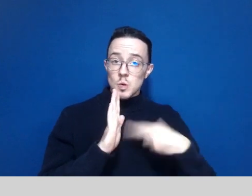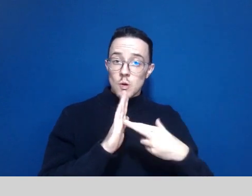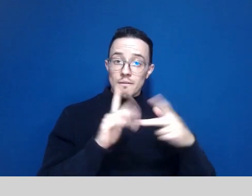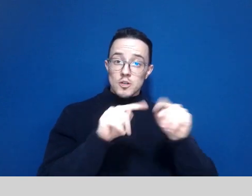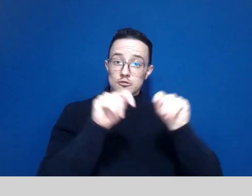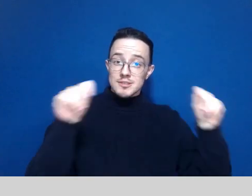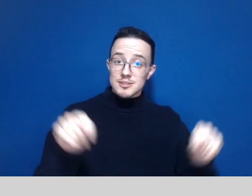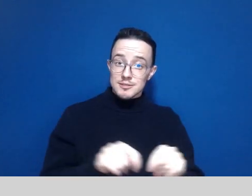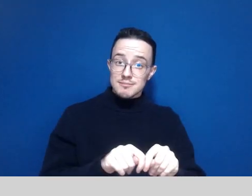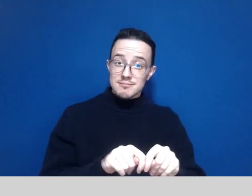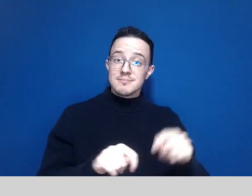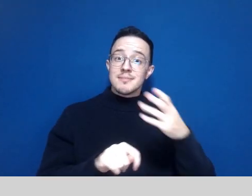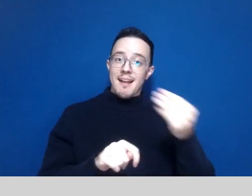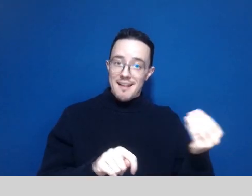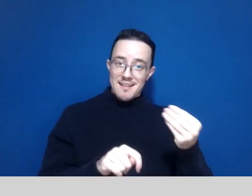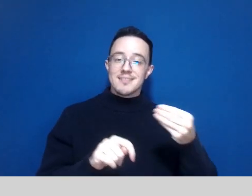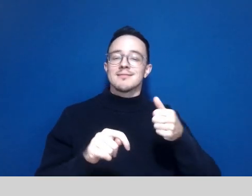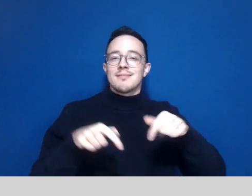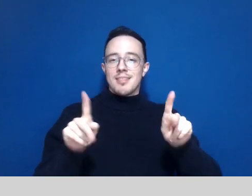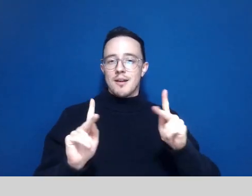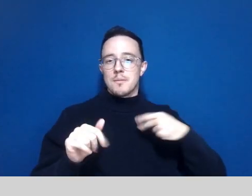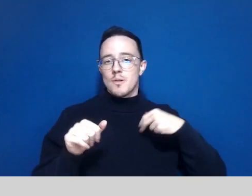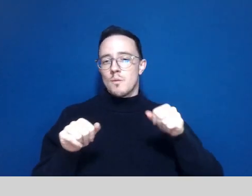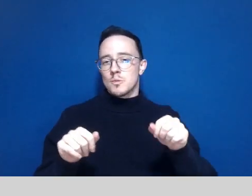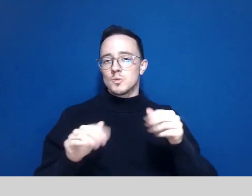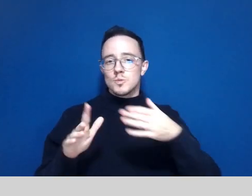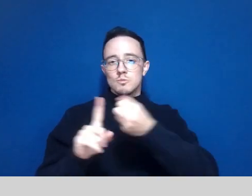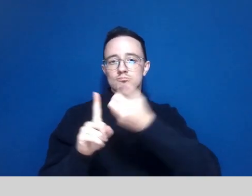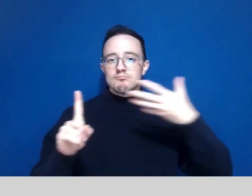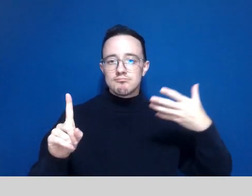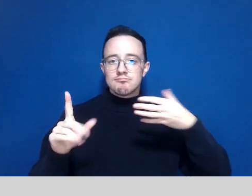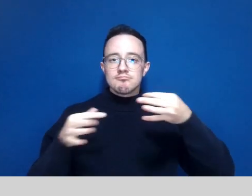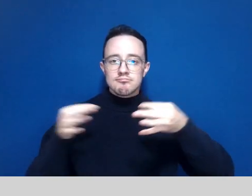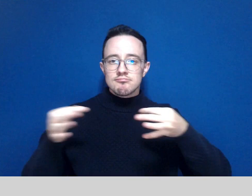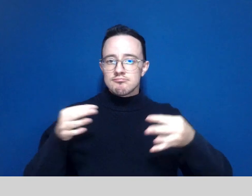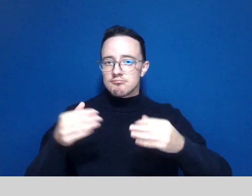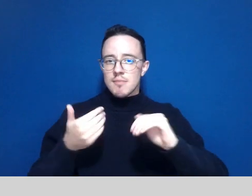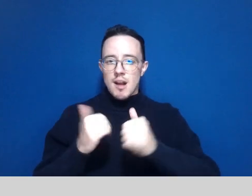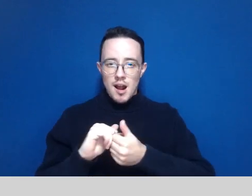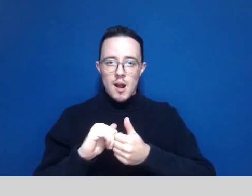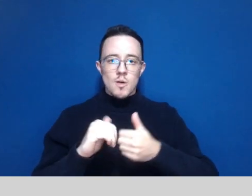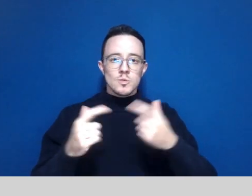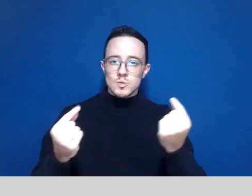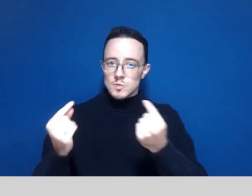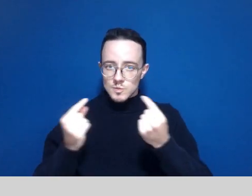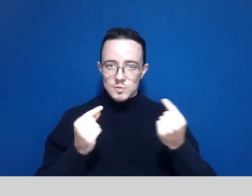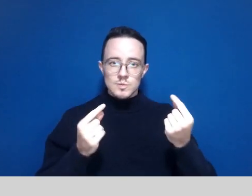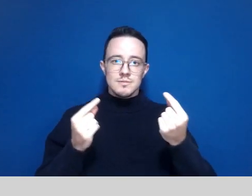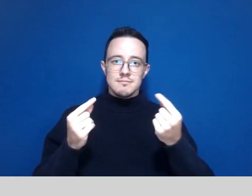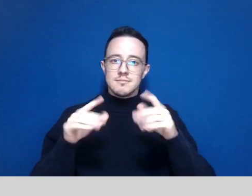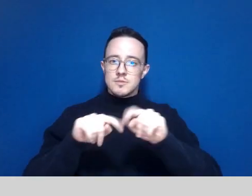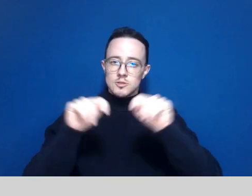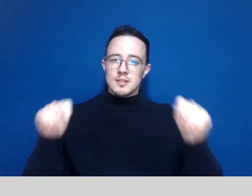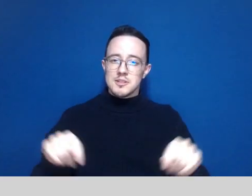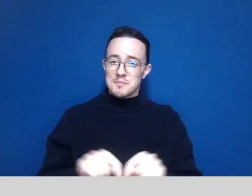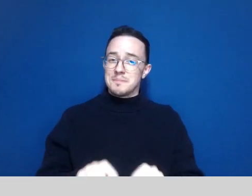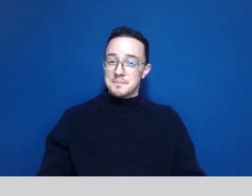So I'm going to start this off by saying, yes, if you are creating content,